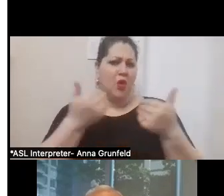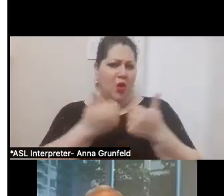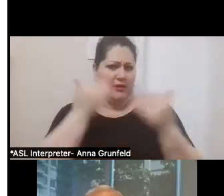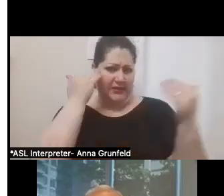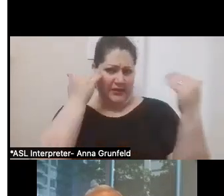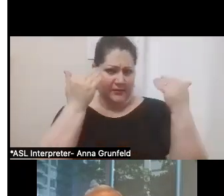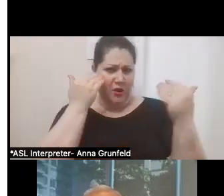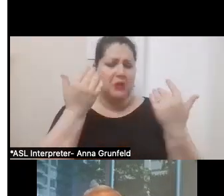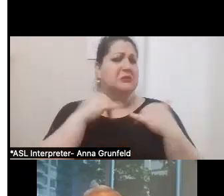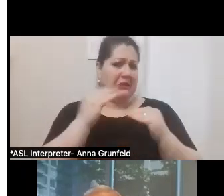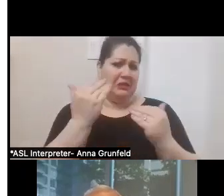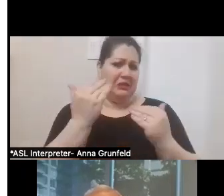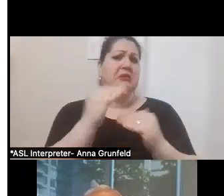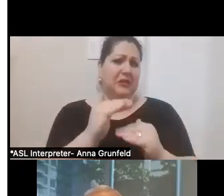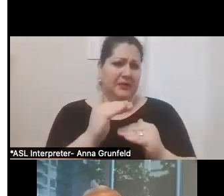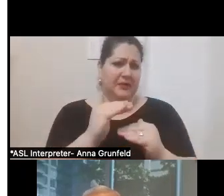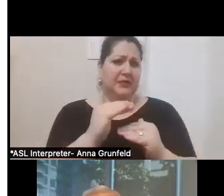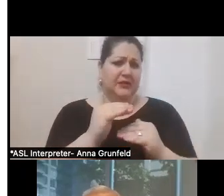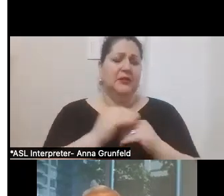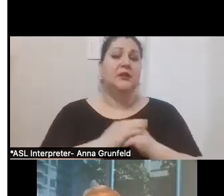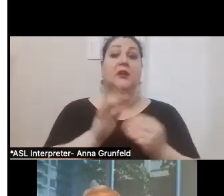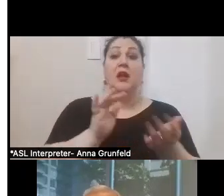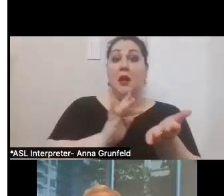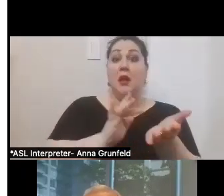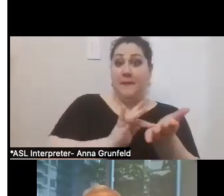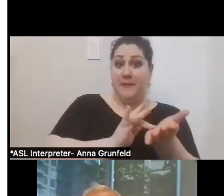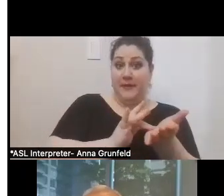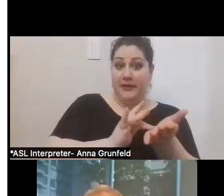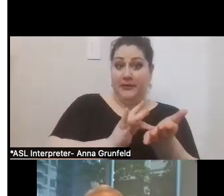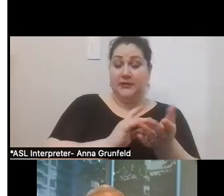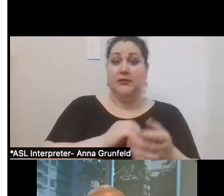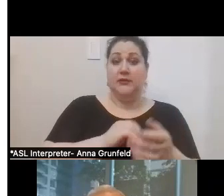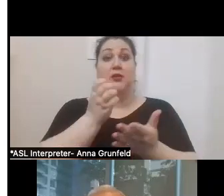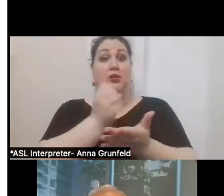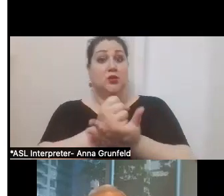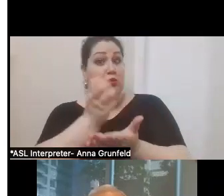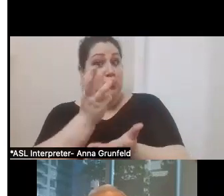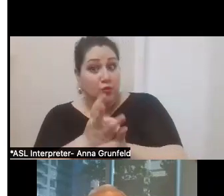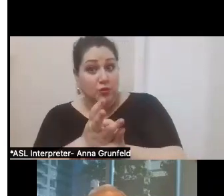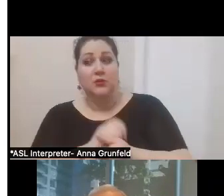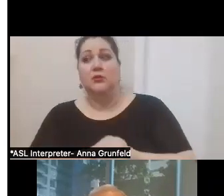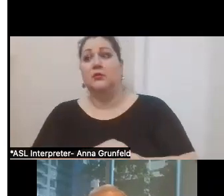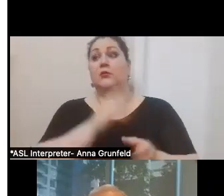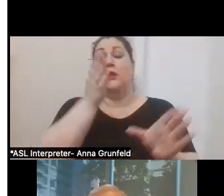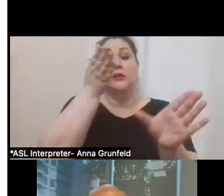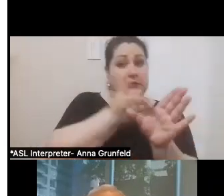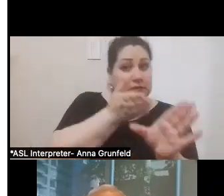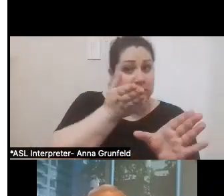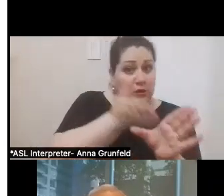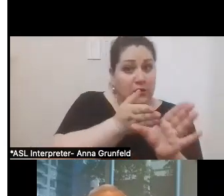So, medicine, social work, psychology, these all.